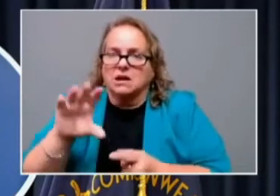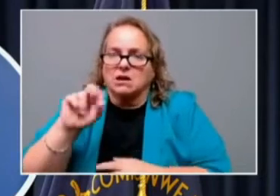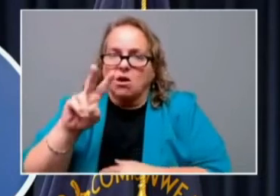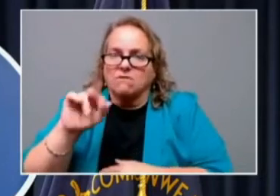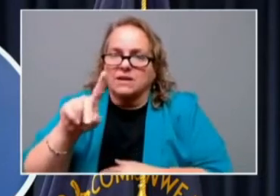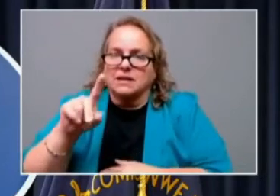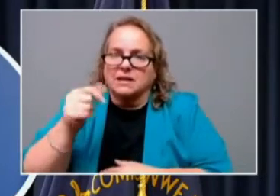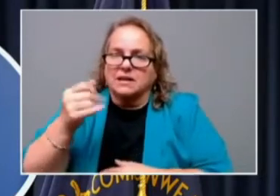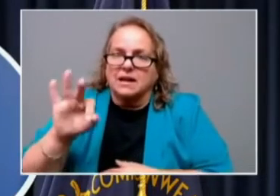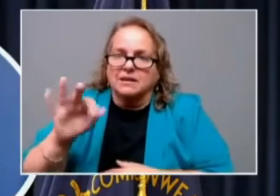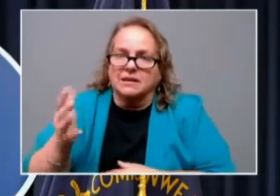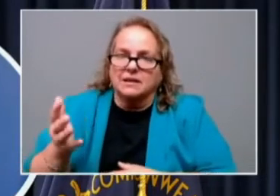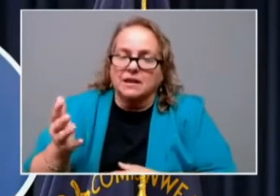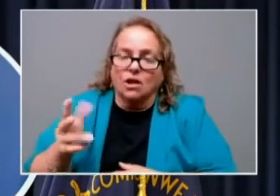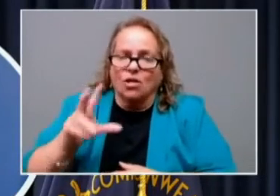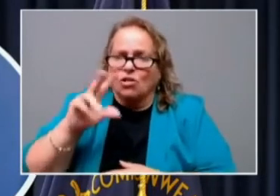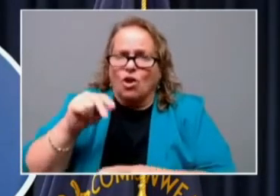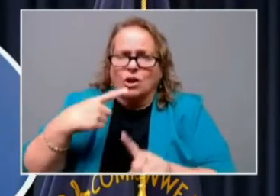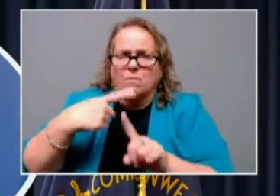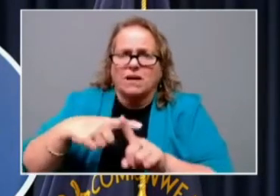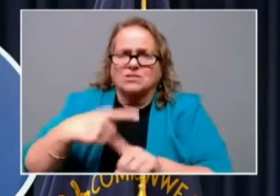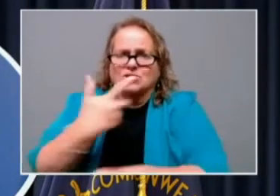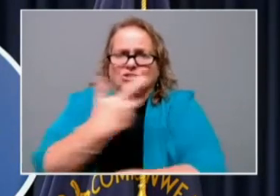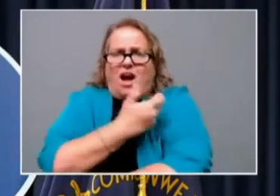shots, You might not remember it, but you live through every darn one of them.